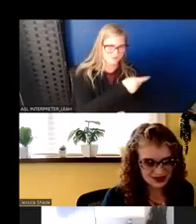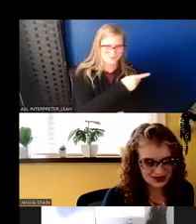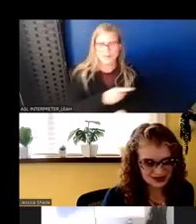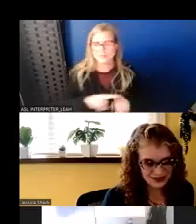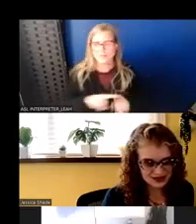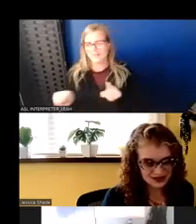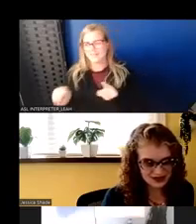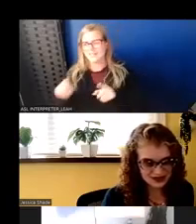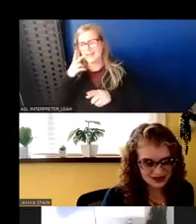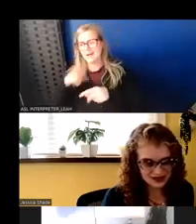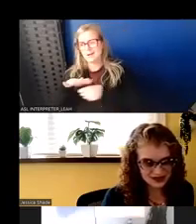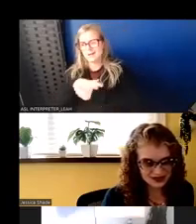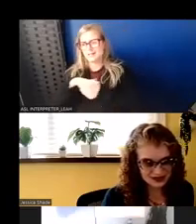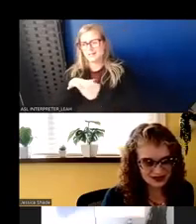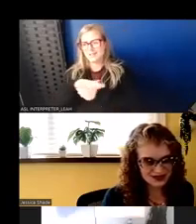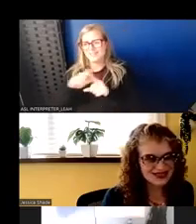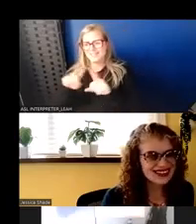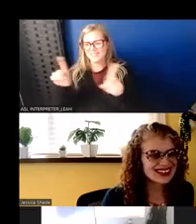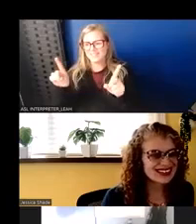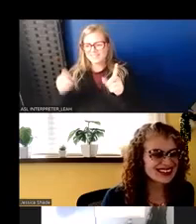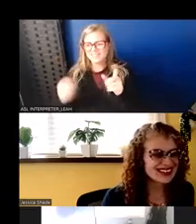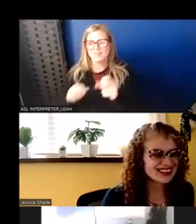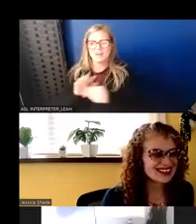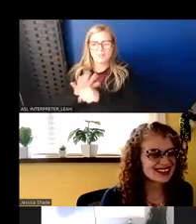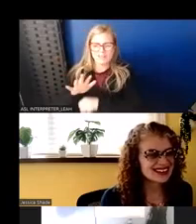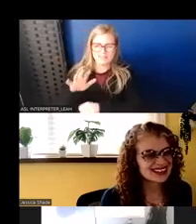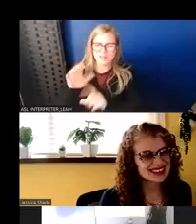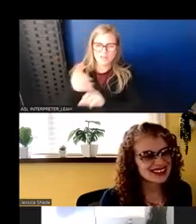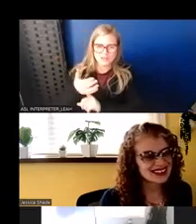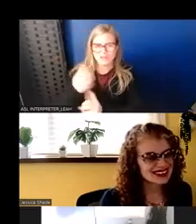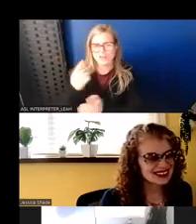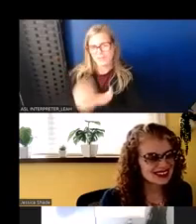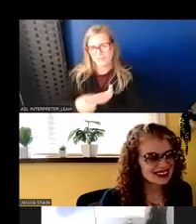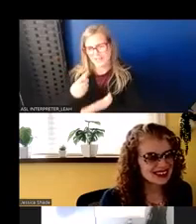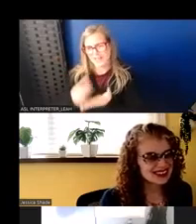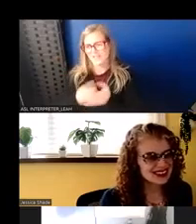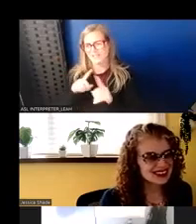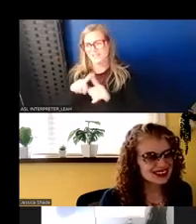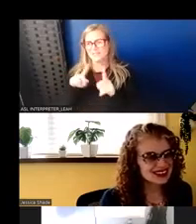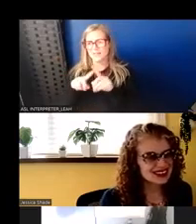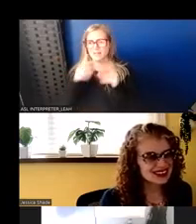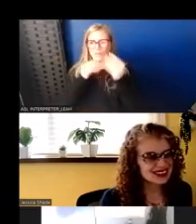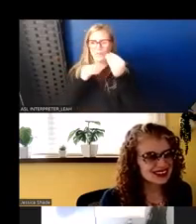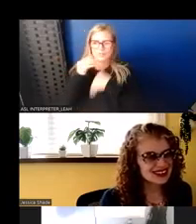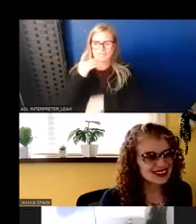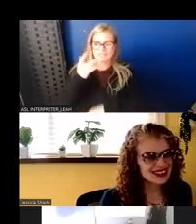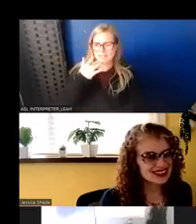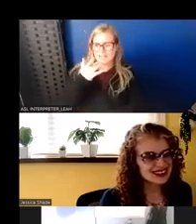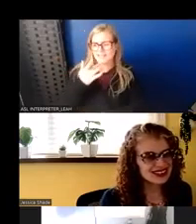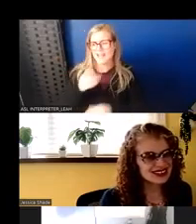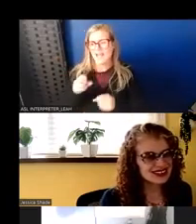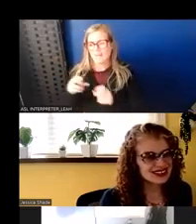a really robust conversation about our culture and our food ways. And it's those chances to talk and have a little fun and, you